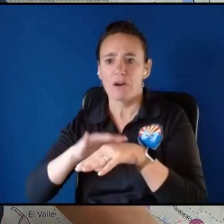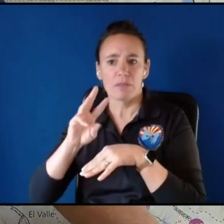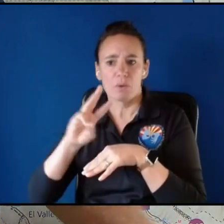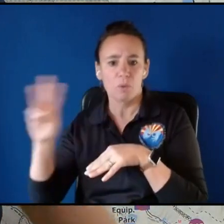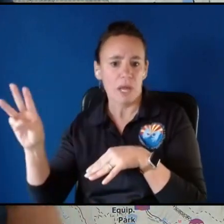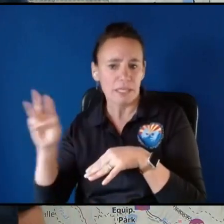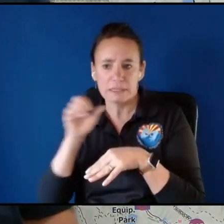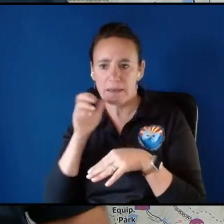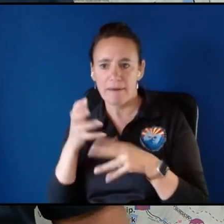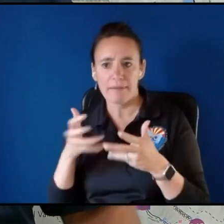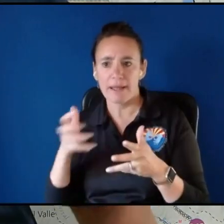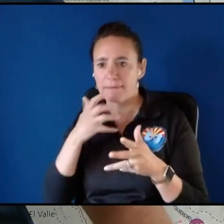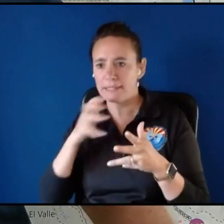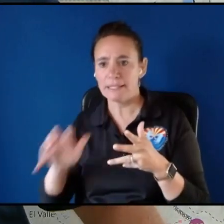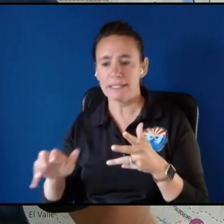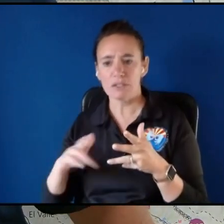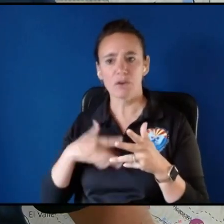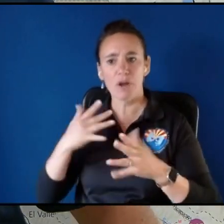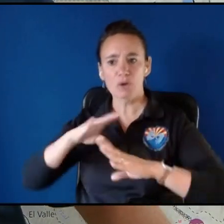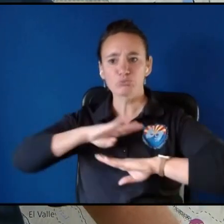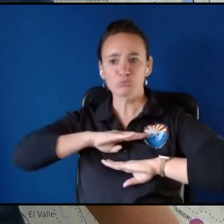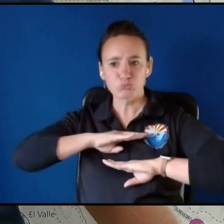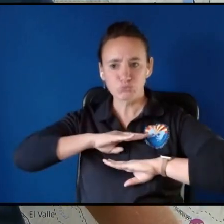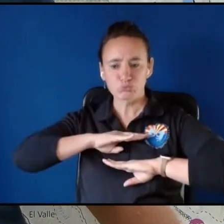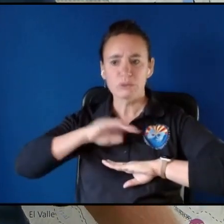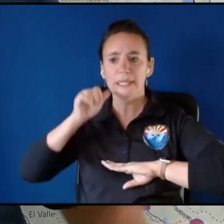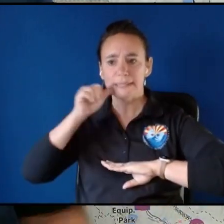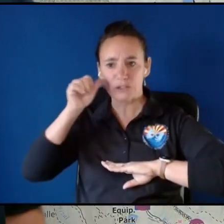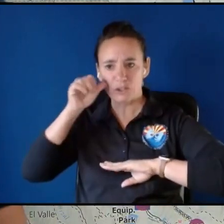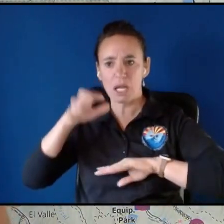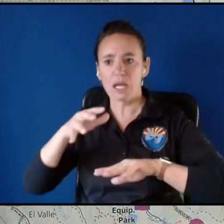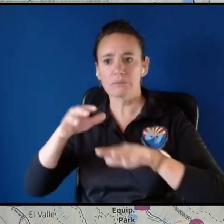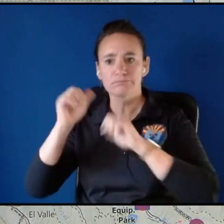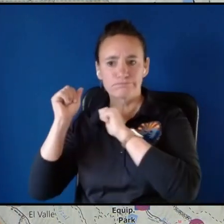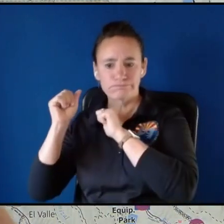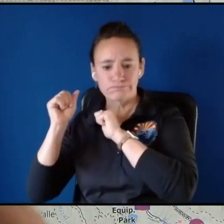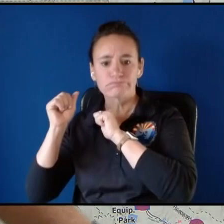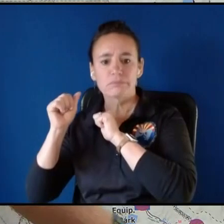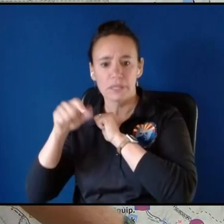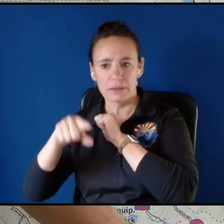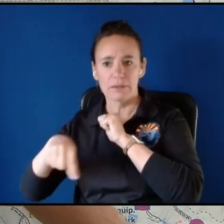felt pretty good. They came out yesterday but we feel pretty good about that. We had planned to insert some additional repellers